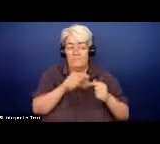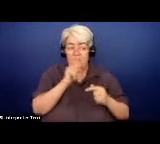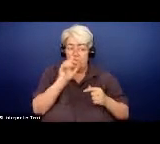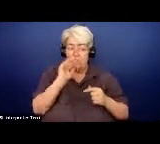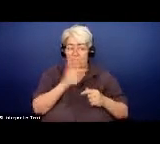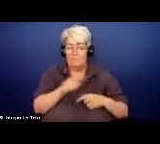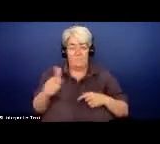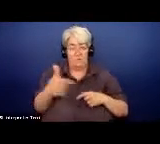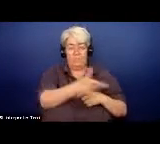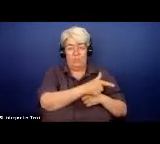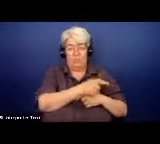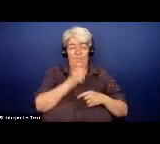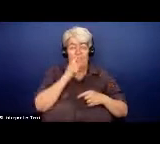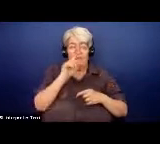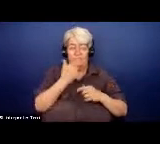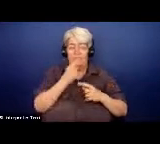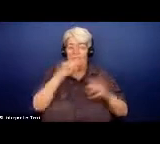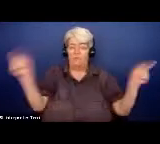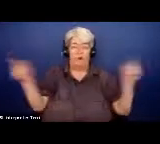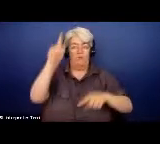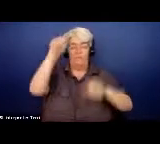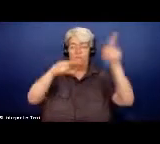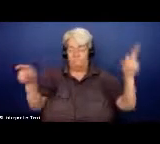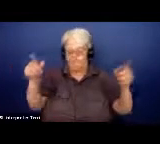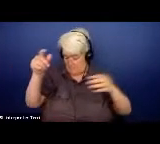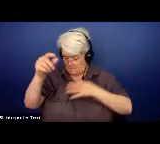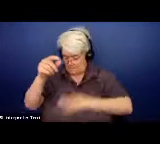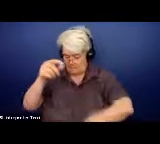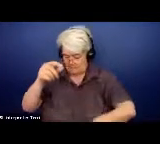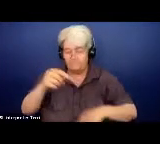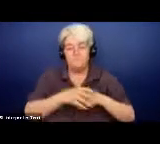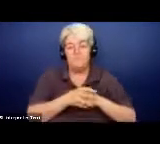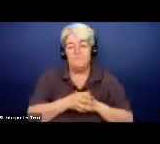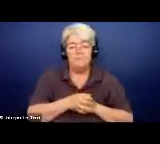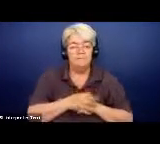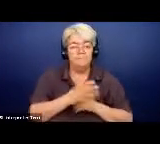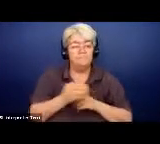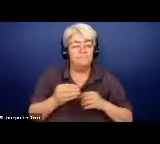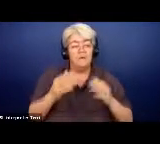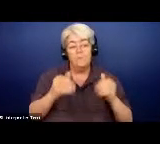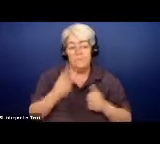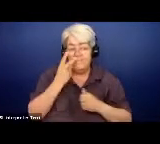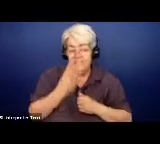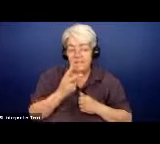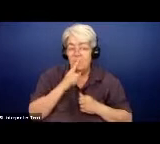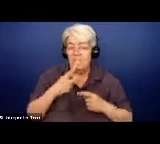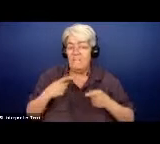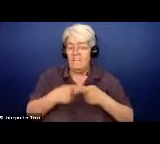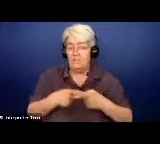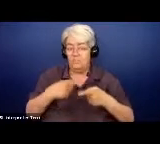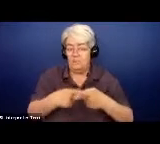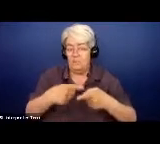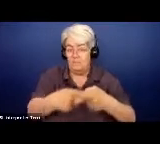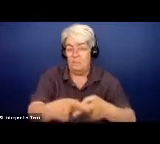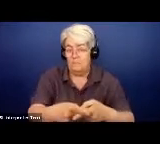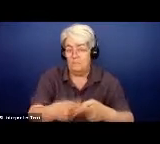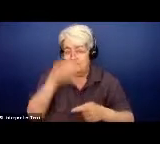They look like they are all over the place. If you go to the next slide it helps to organize